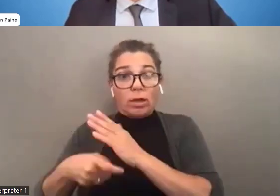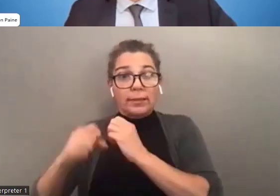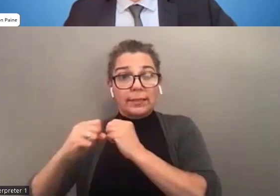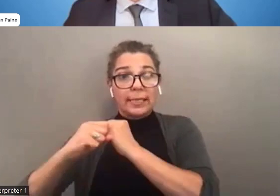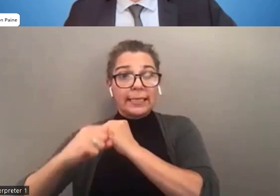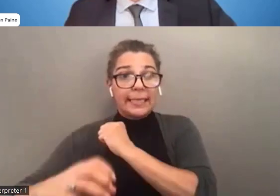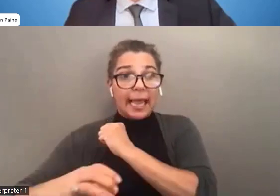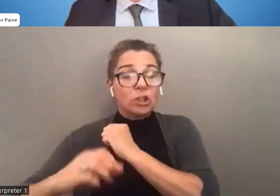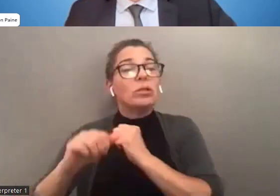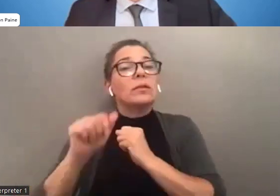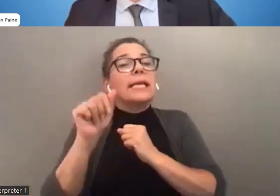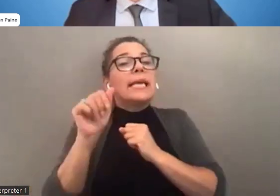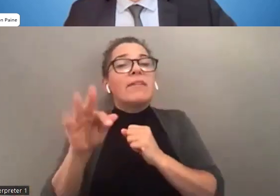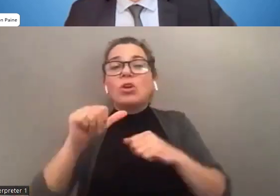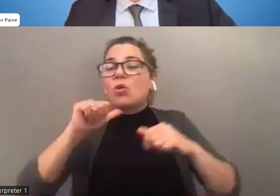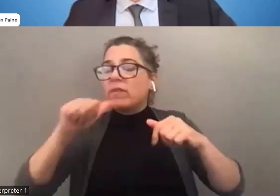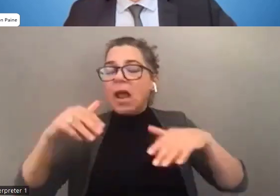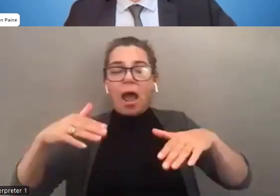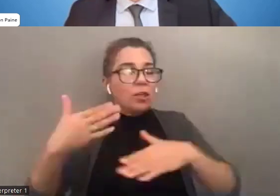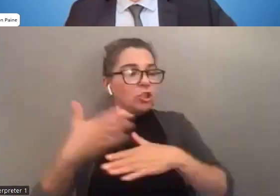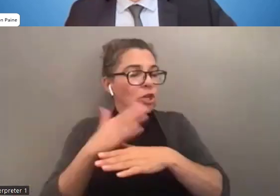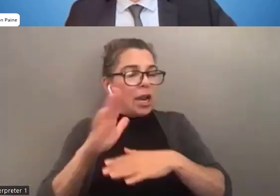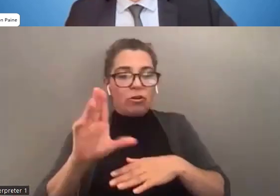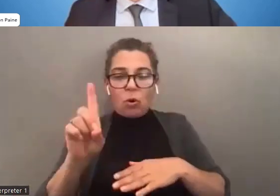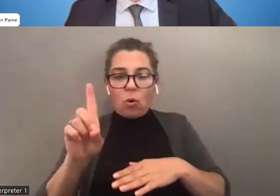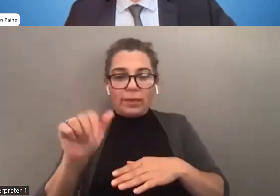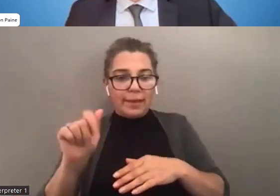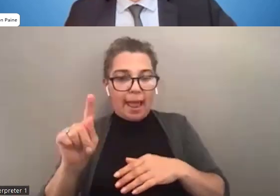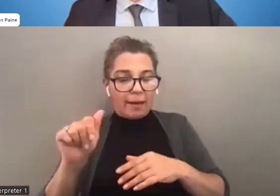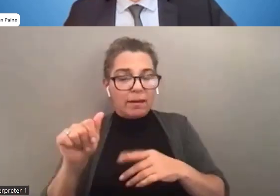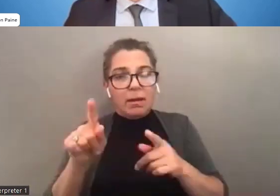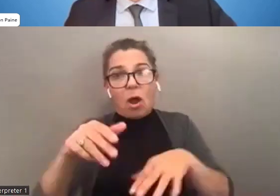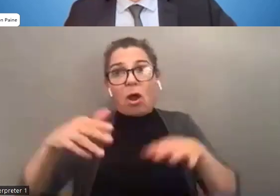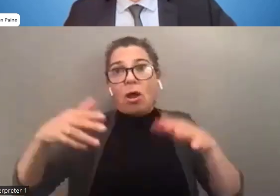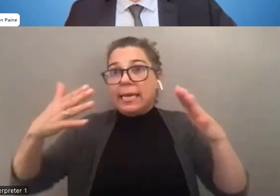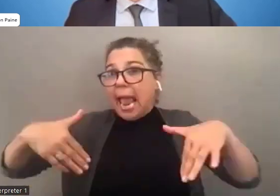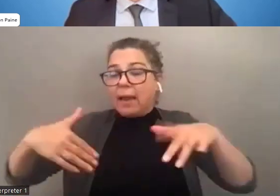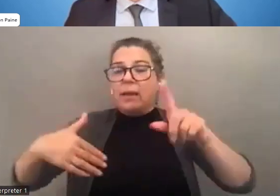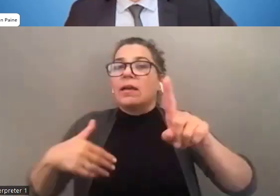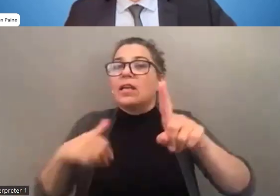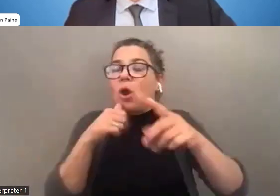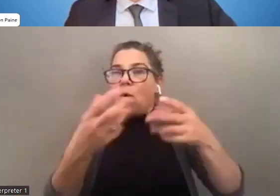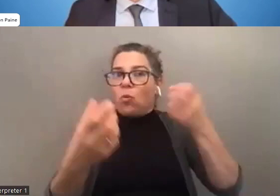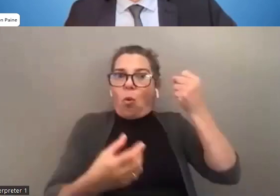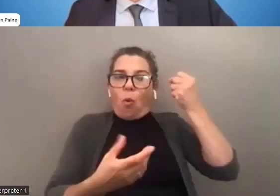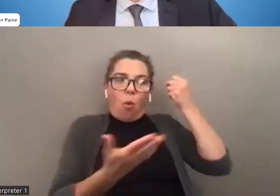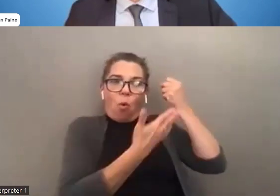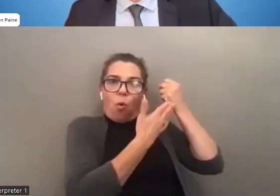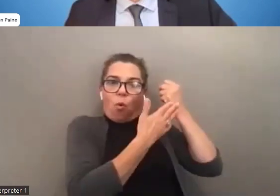by which if you haven't shared data already, and that's another thing to keep in mind, you shouldn't be holding things back to the end of your award,